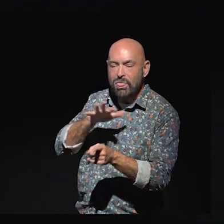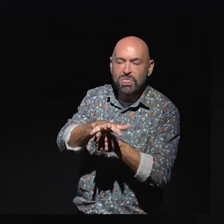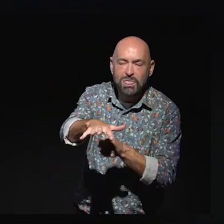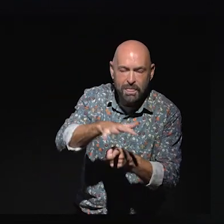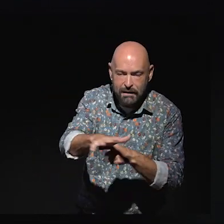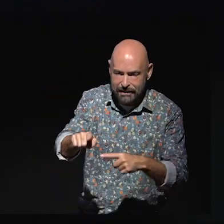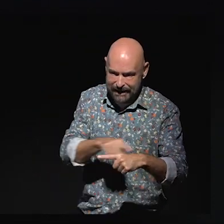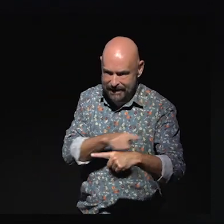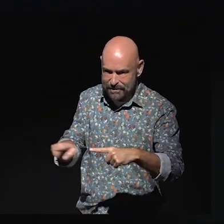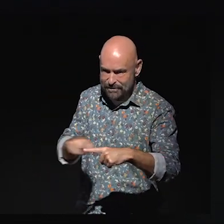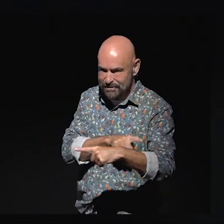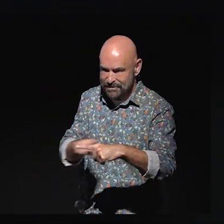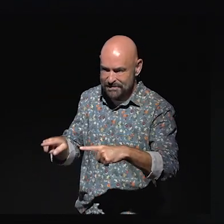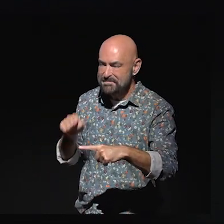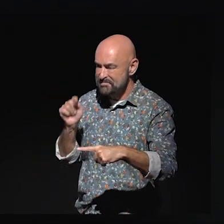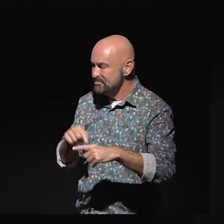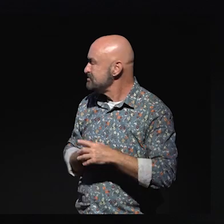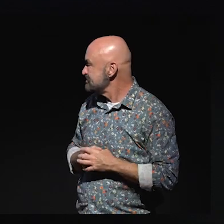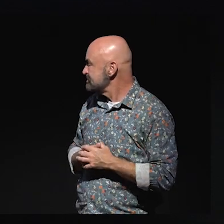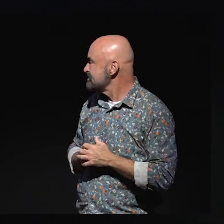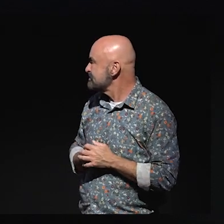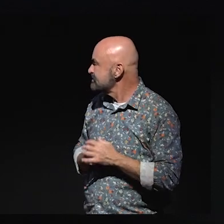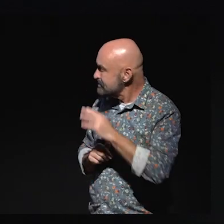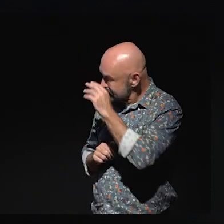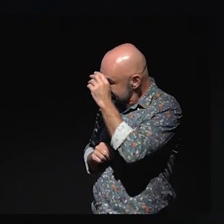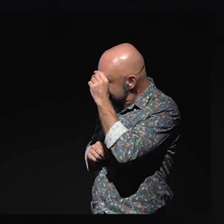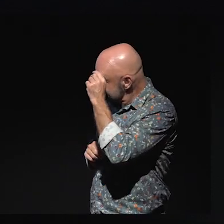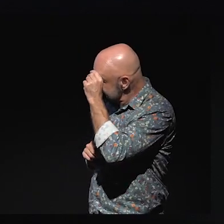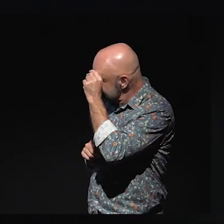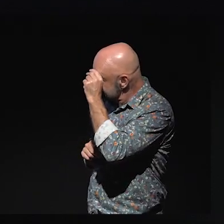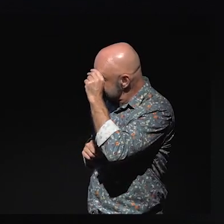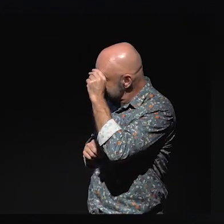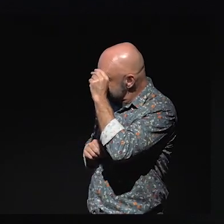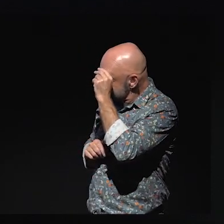if you will, at that moment. You would come, and you would sit to Ingres